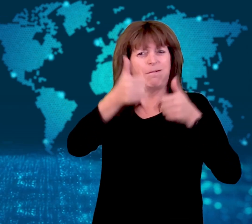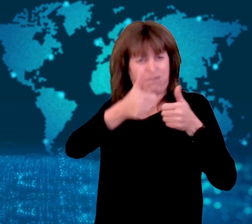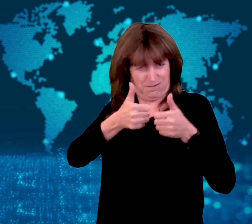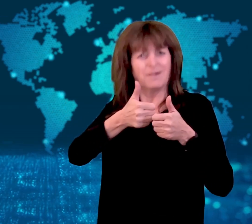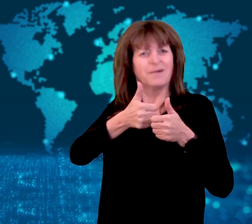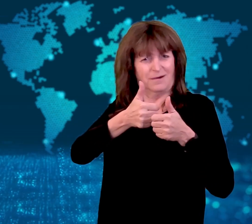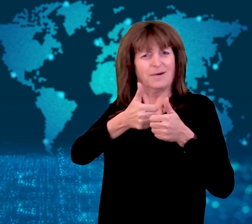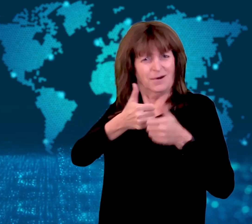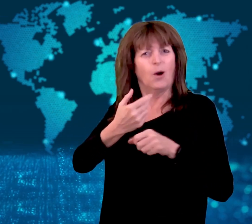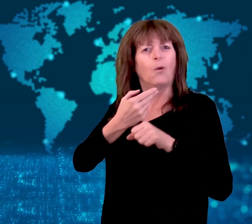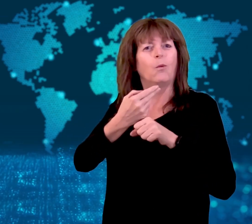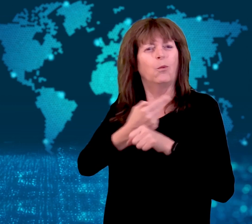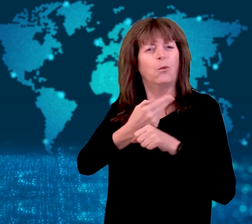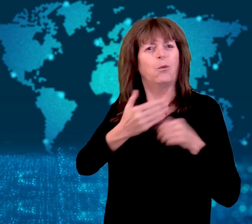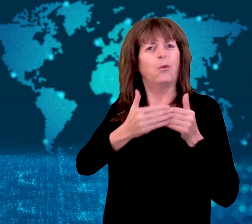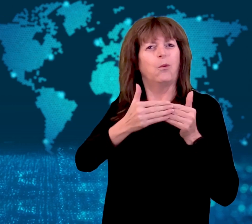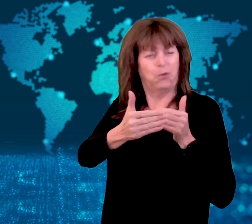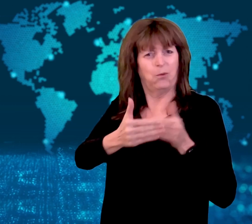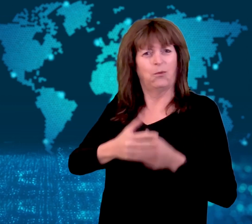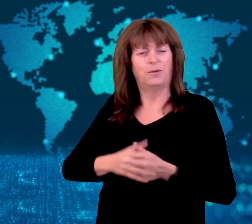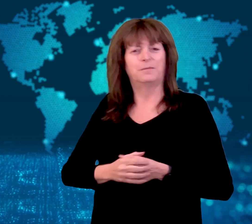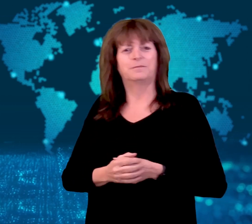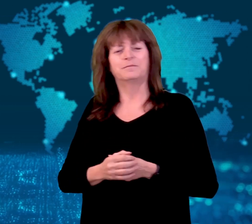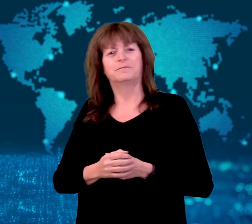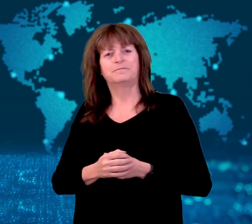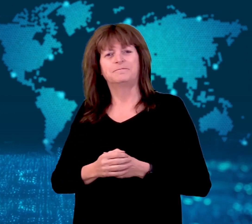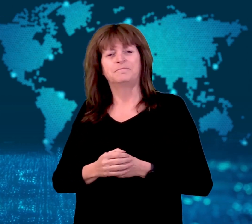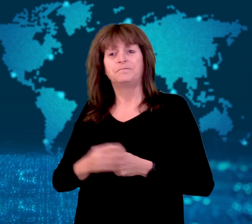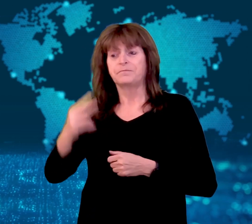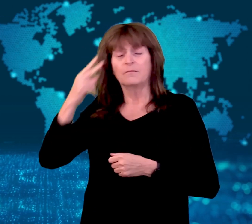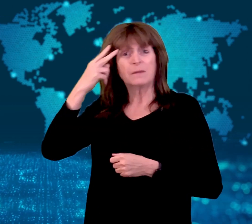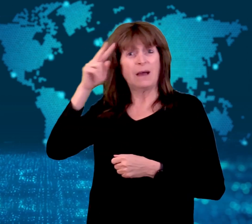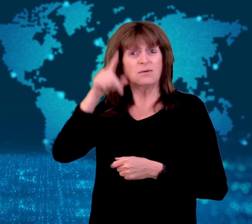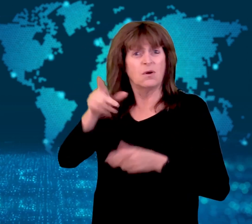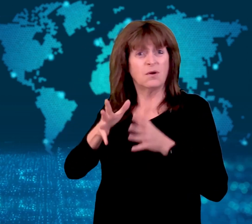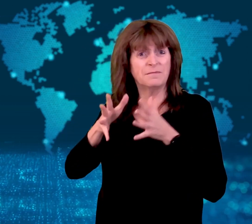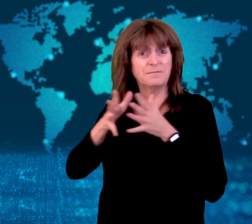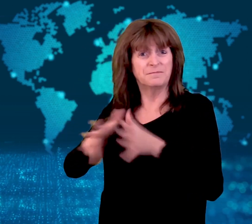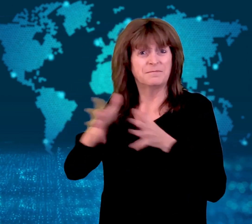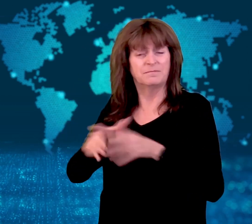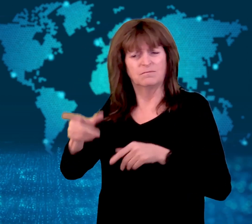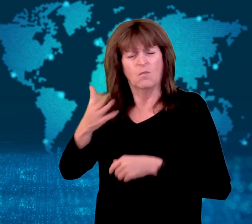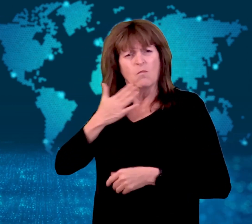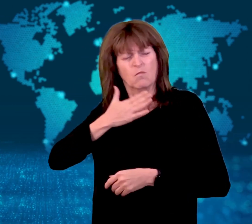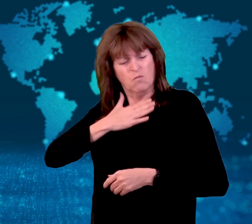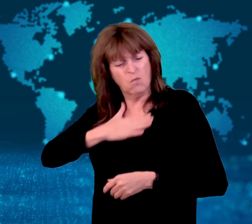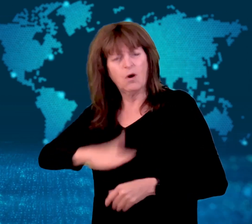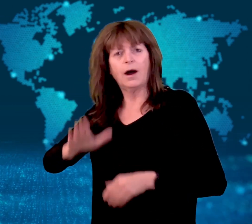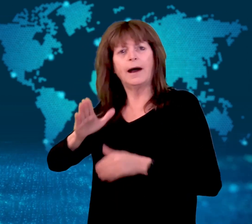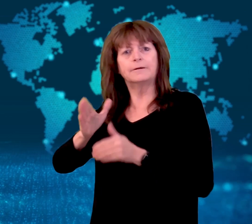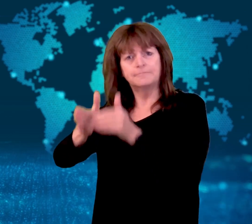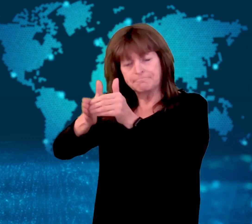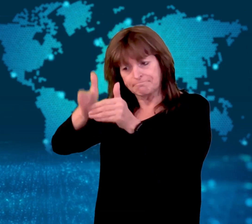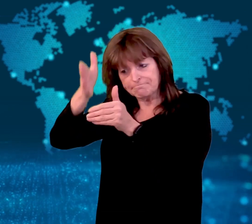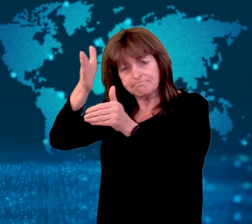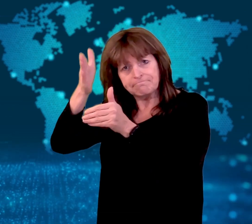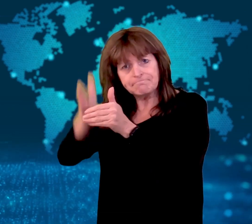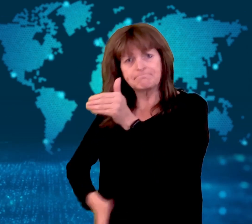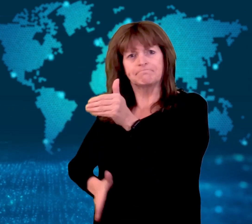they would be used by drug cartels.